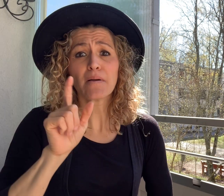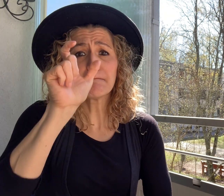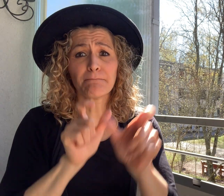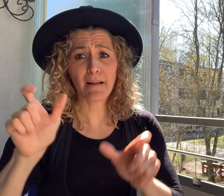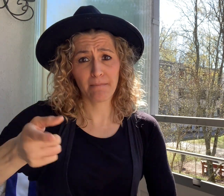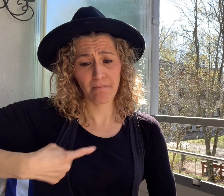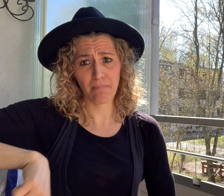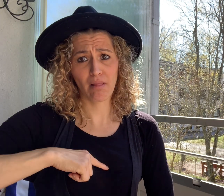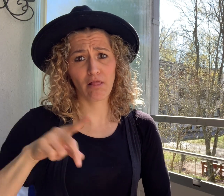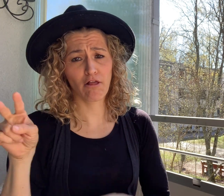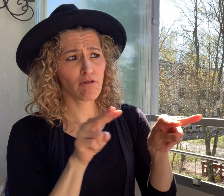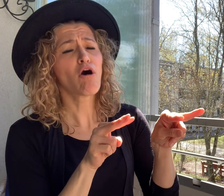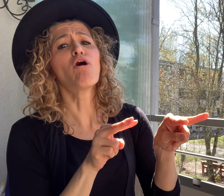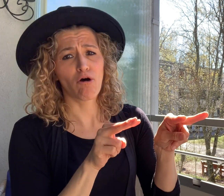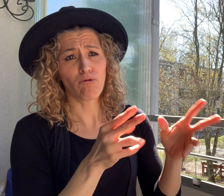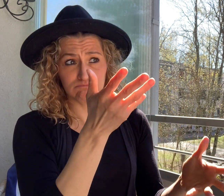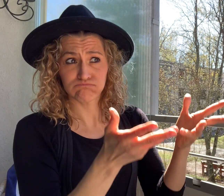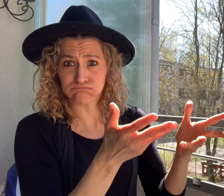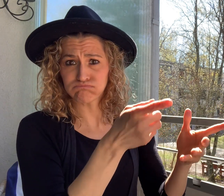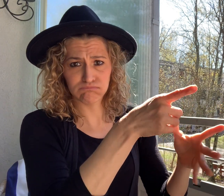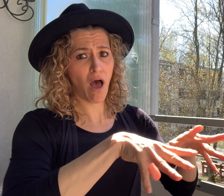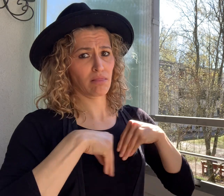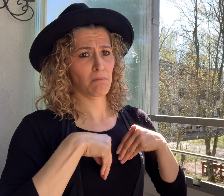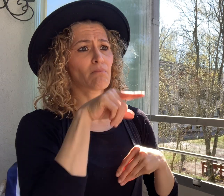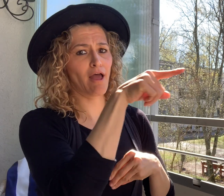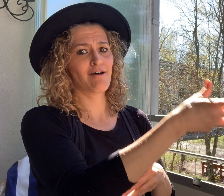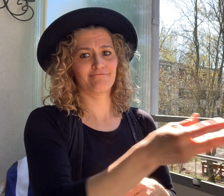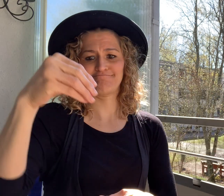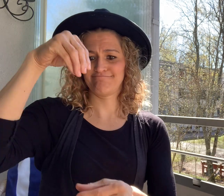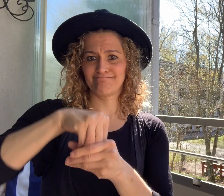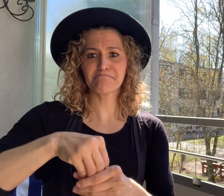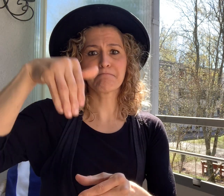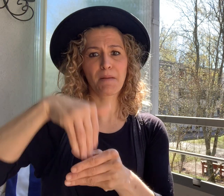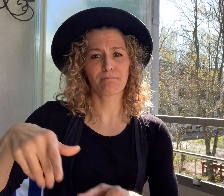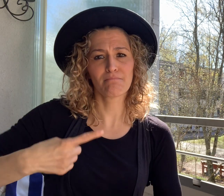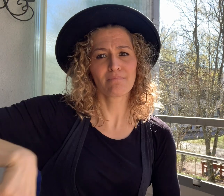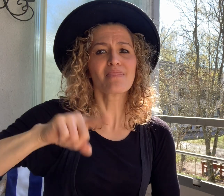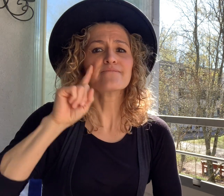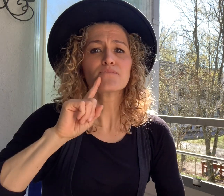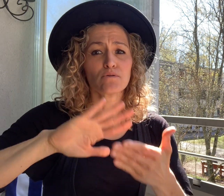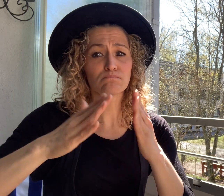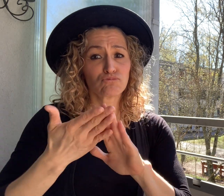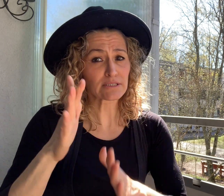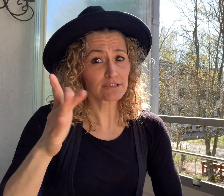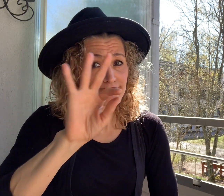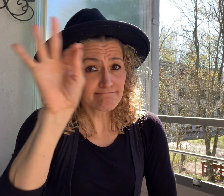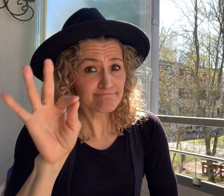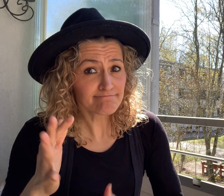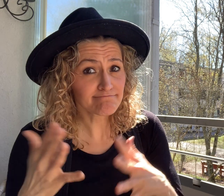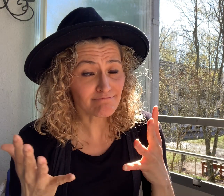members of the Deaf Community.